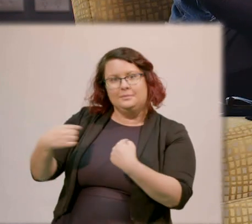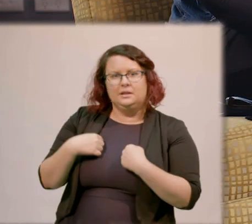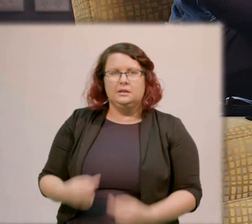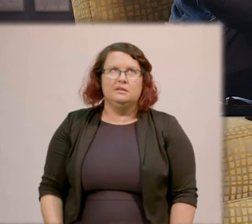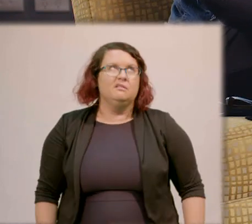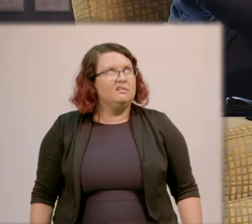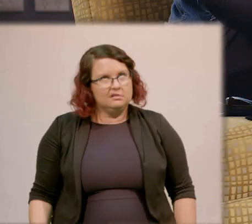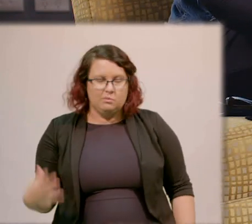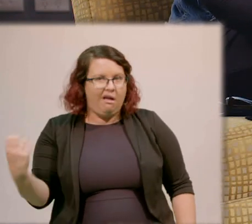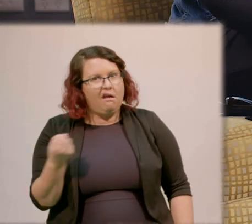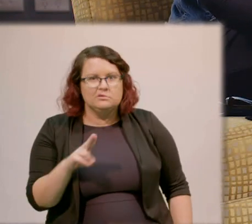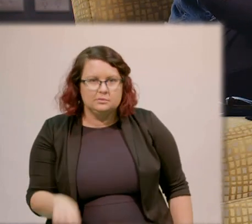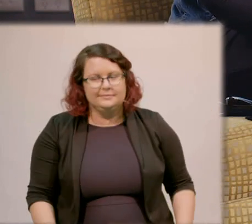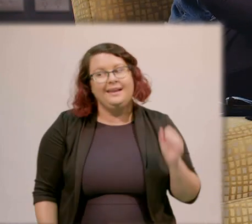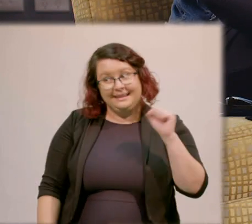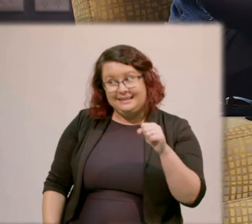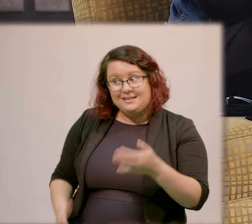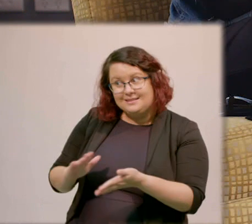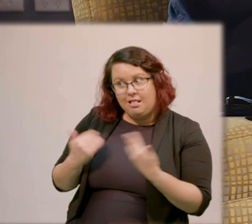Do I have to? Yes, you do.